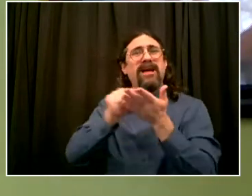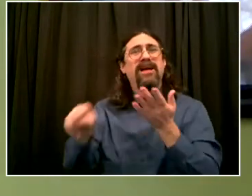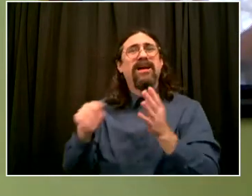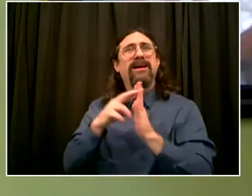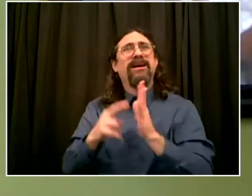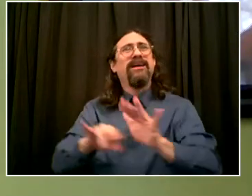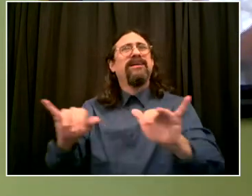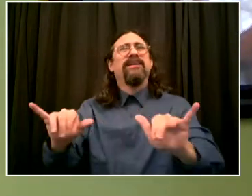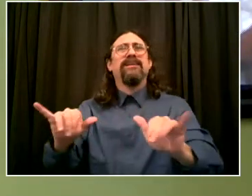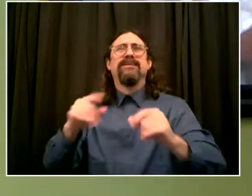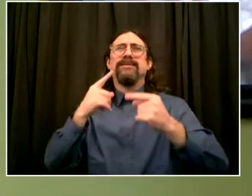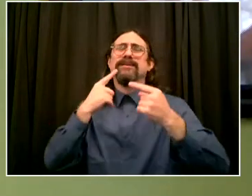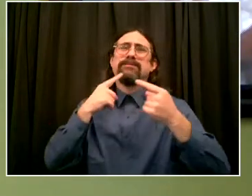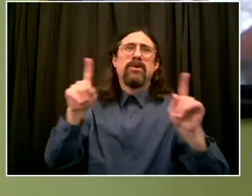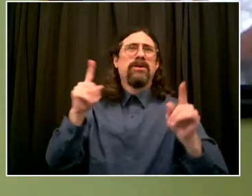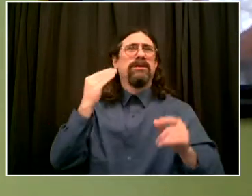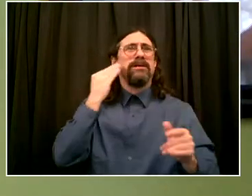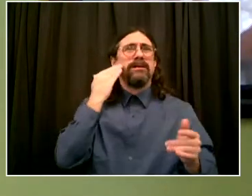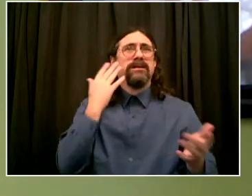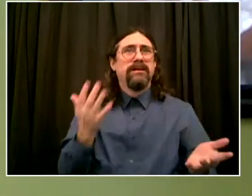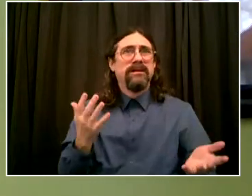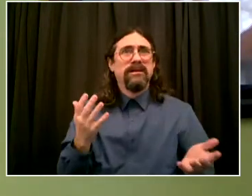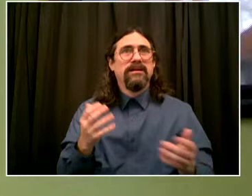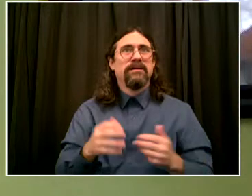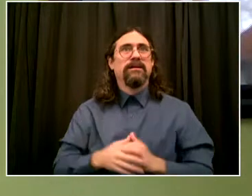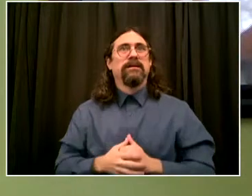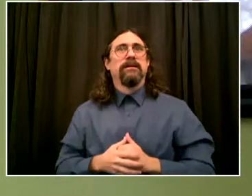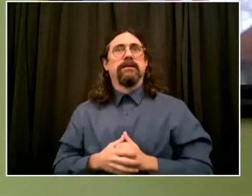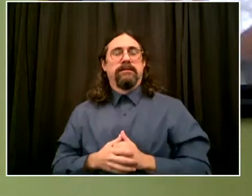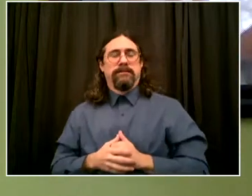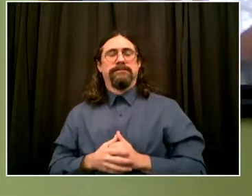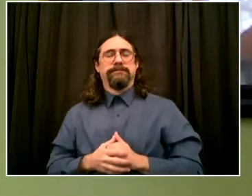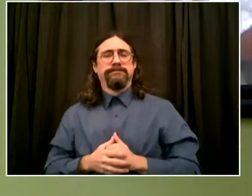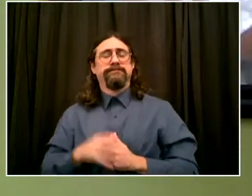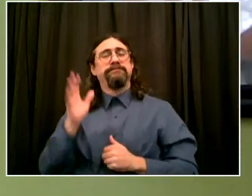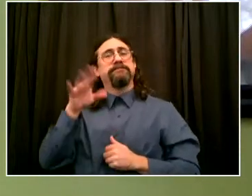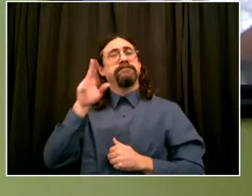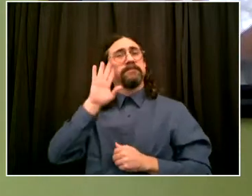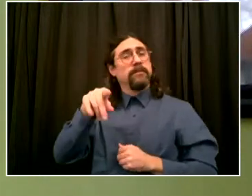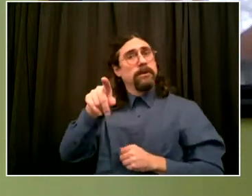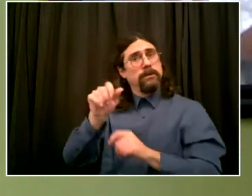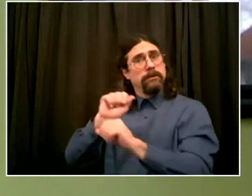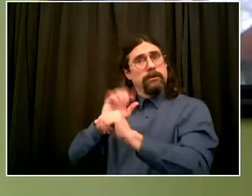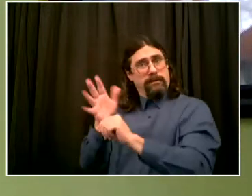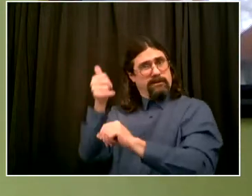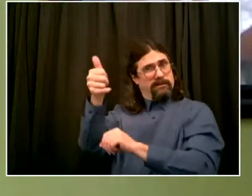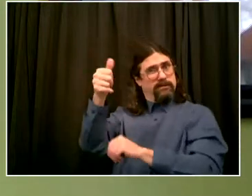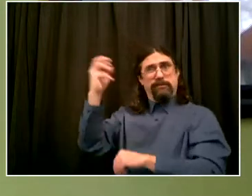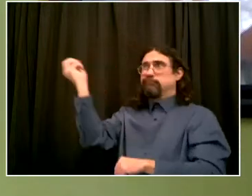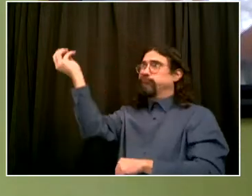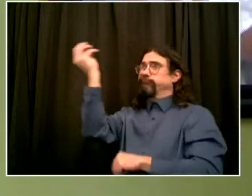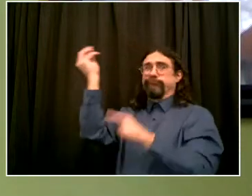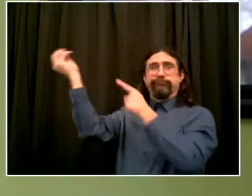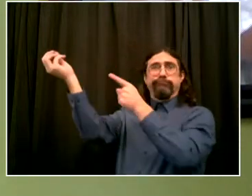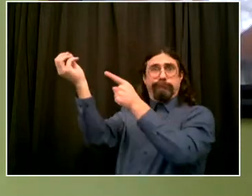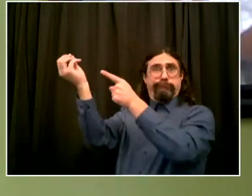STRAINS REMERGE IS FROM INFECTING HUMANS. THE FEWER HUMANS THAT ARE INFECTED, FEWER VIRUSES A NEW